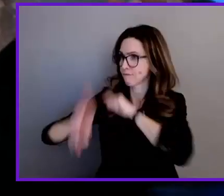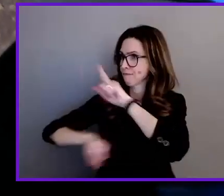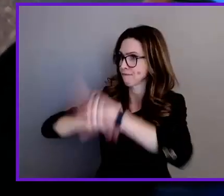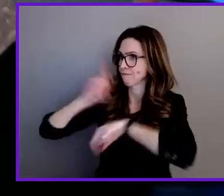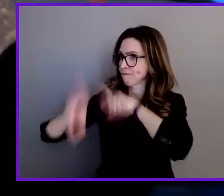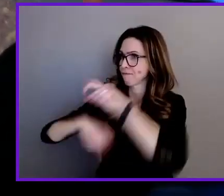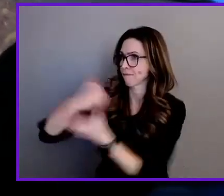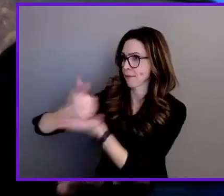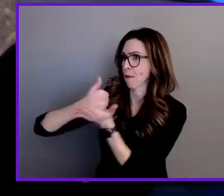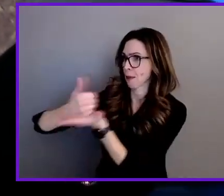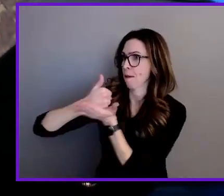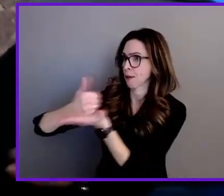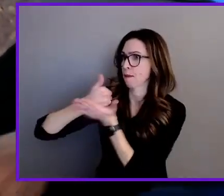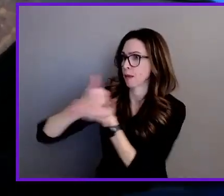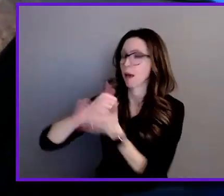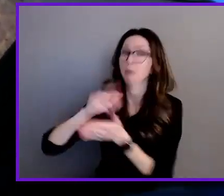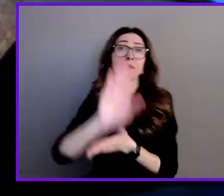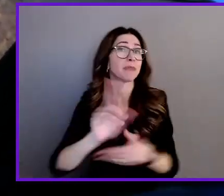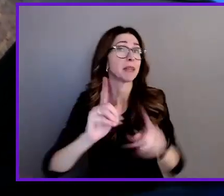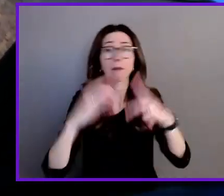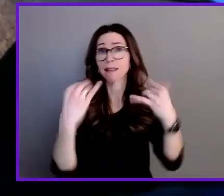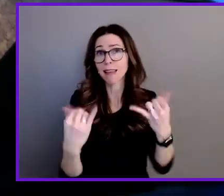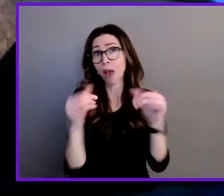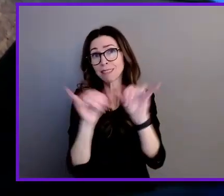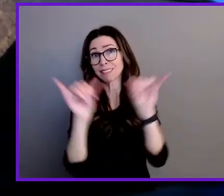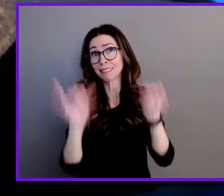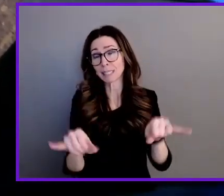accessible to agents and managers for support.